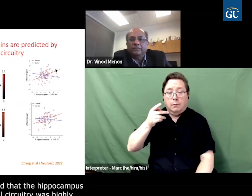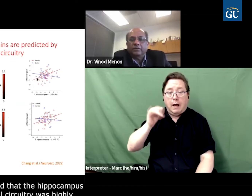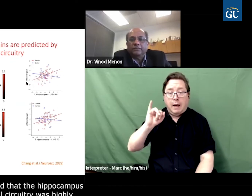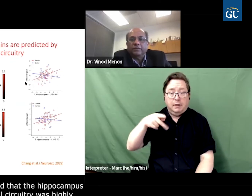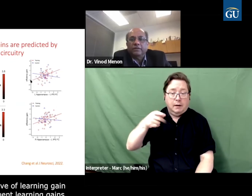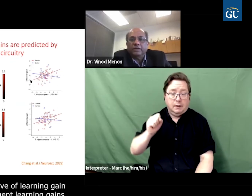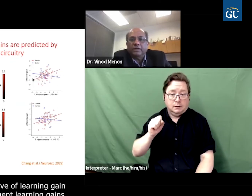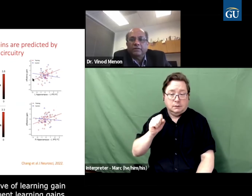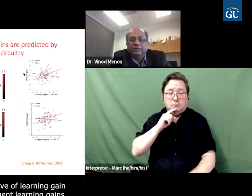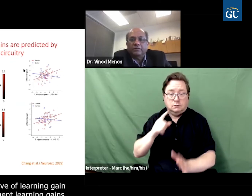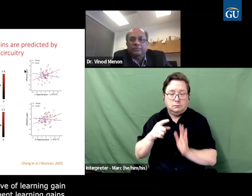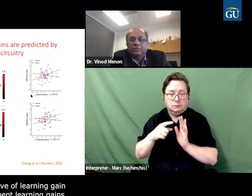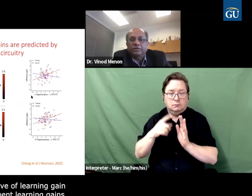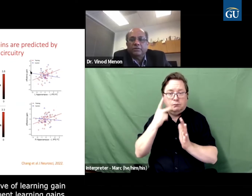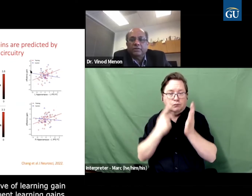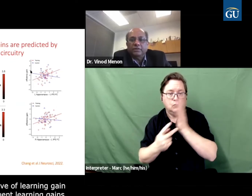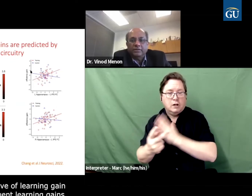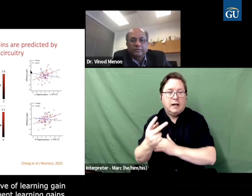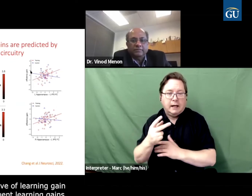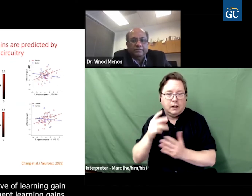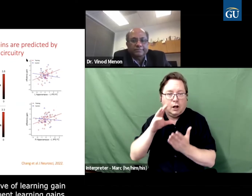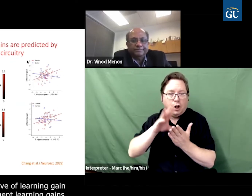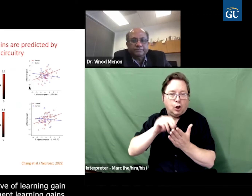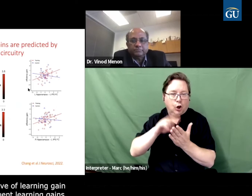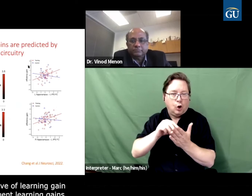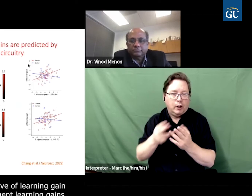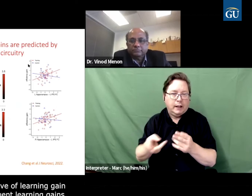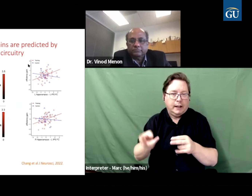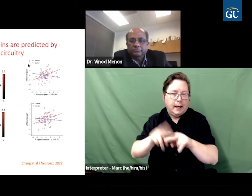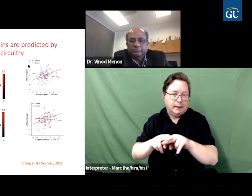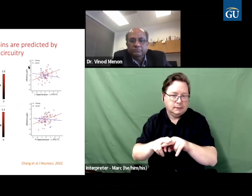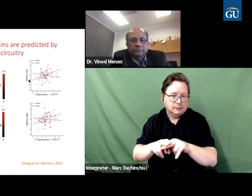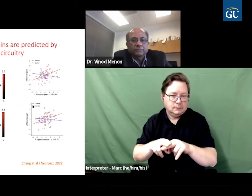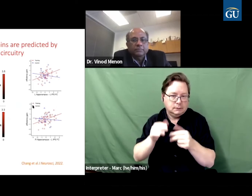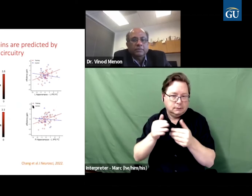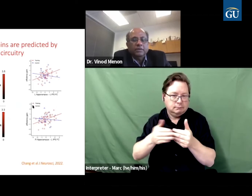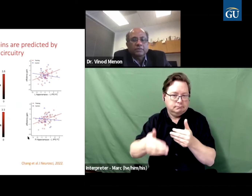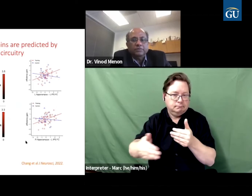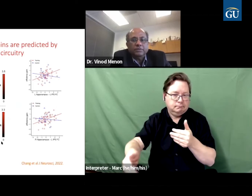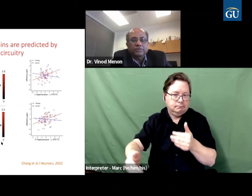highly predictive of learning gains subsequent learning gains